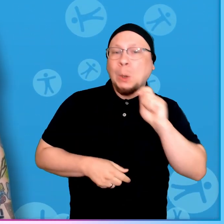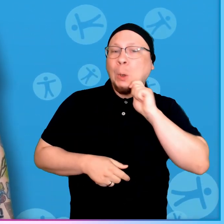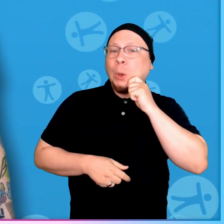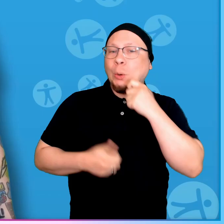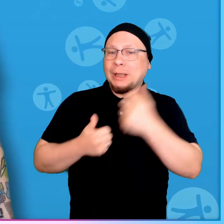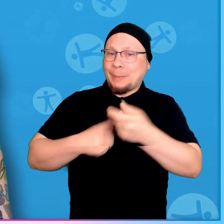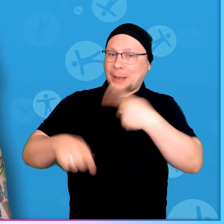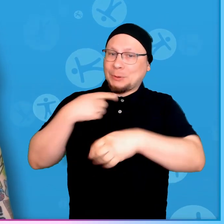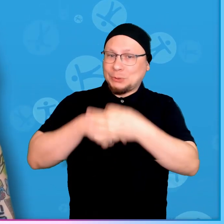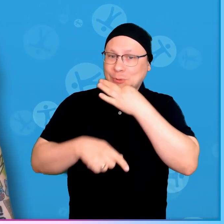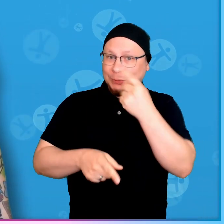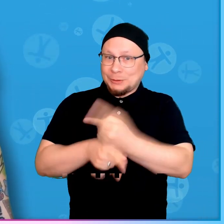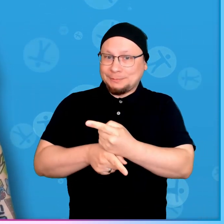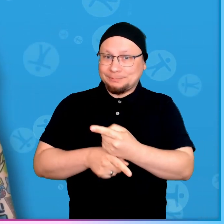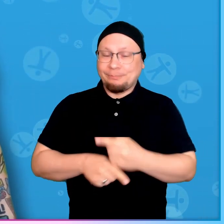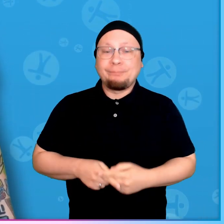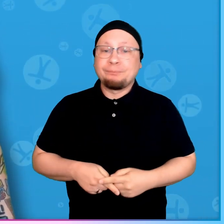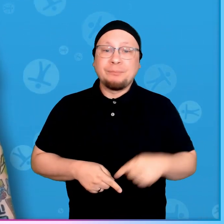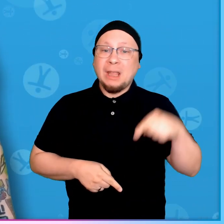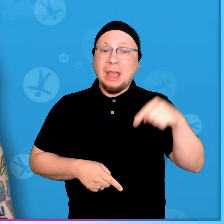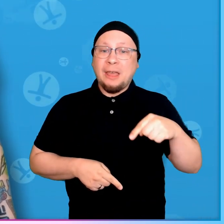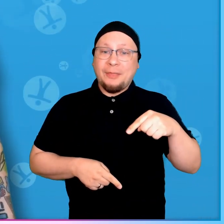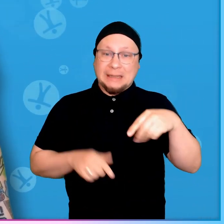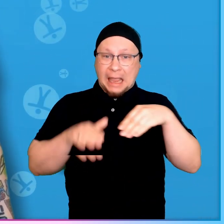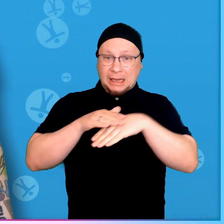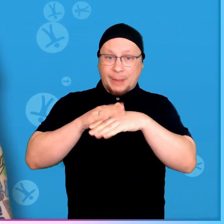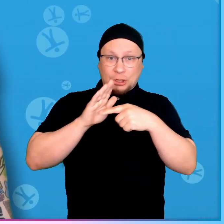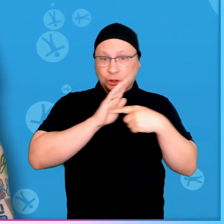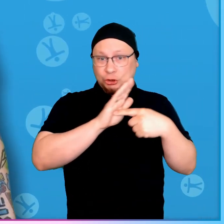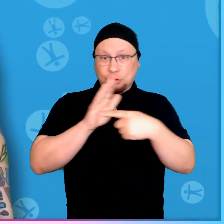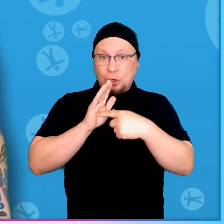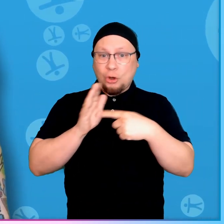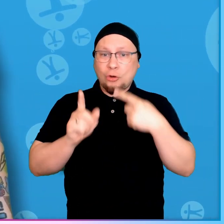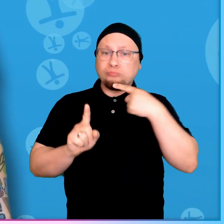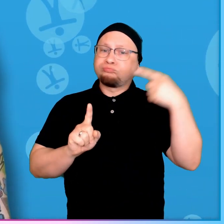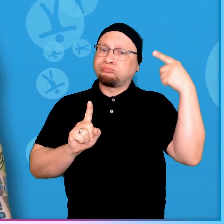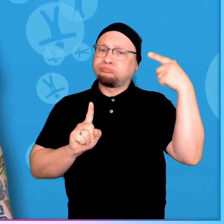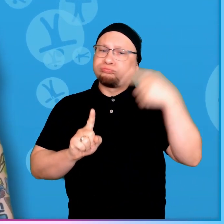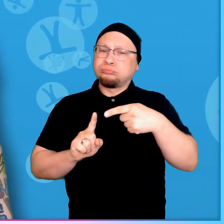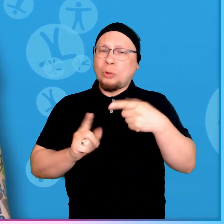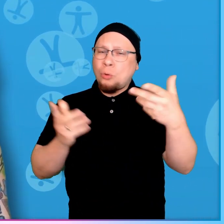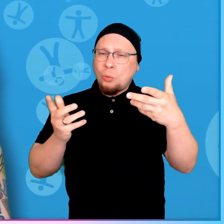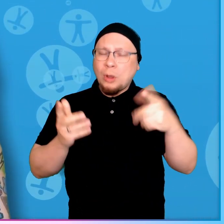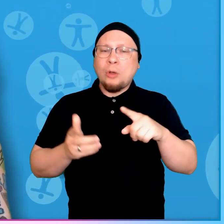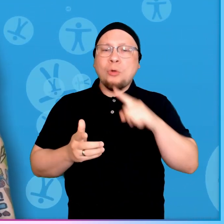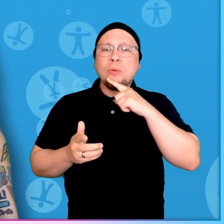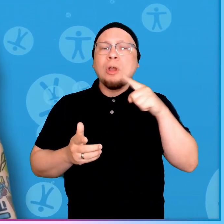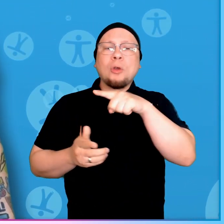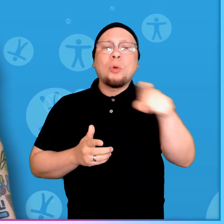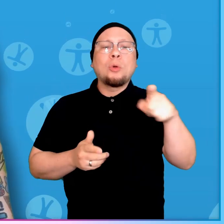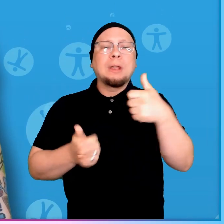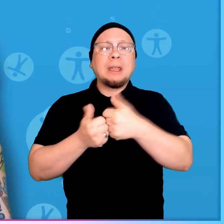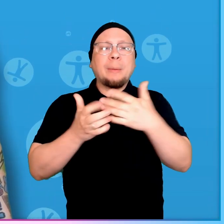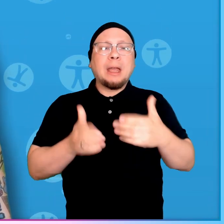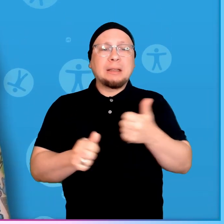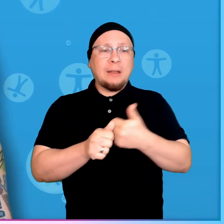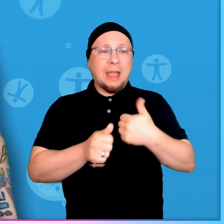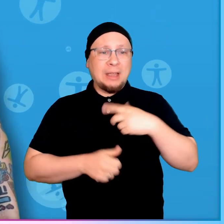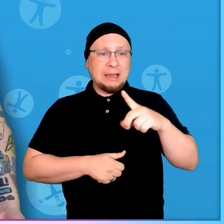The Access-Ability Summer Showcase aims to be a place for disabled gamers to find out about cool upcoming and recently released video games,